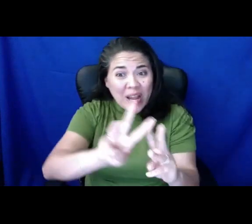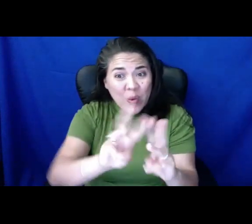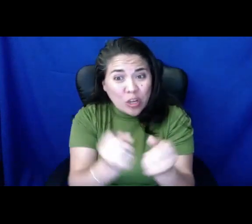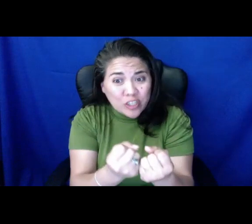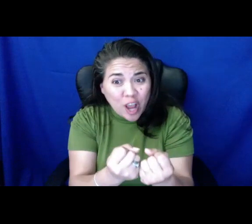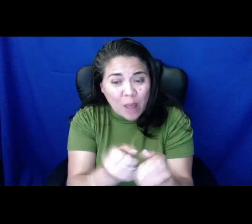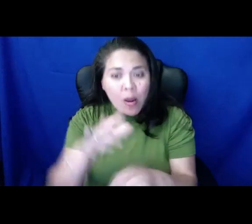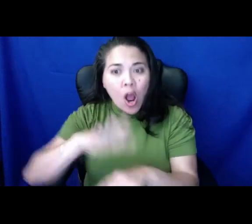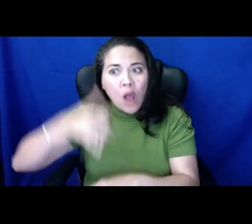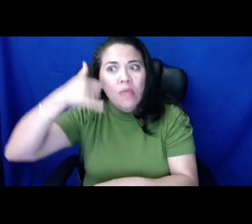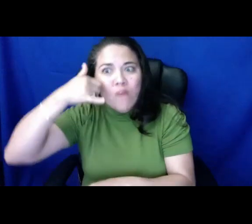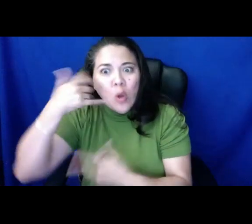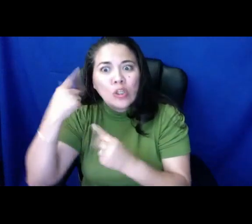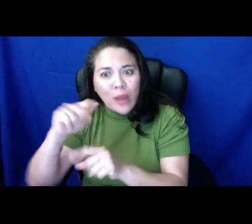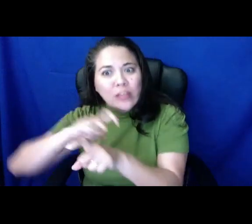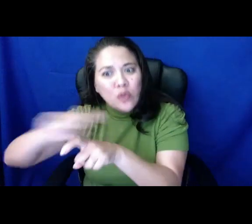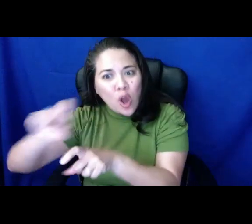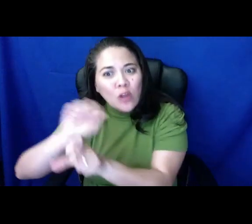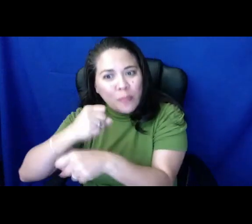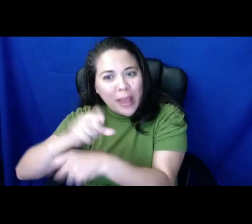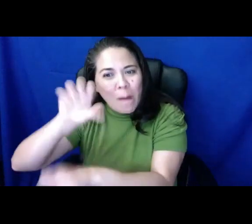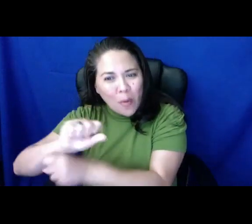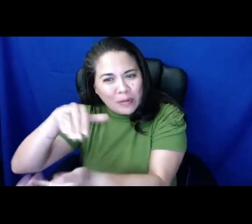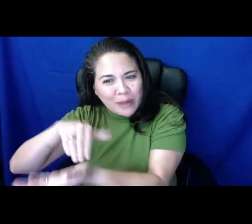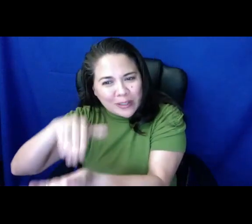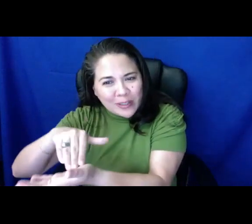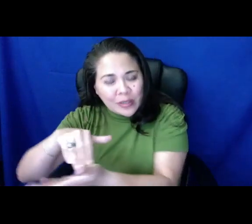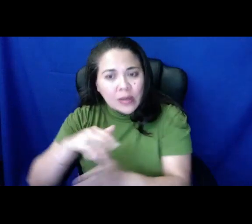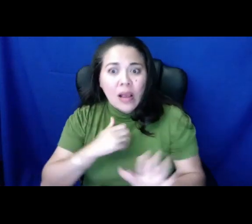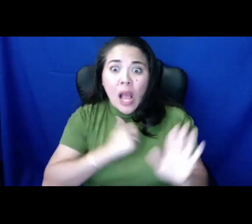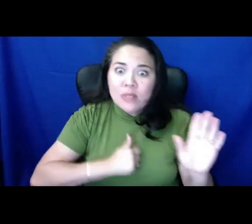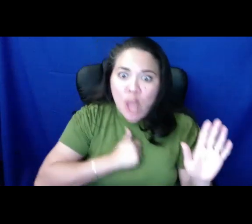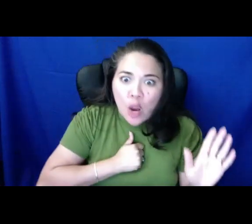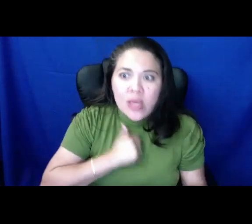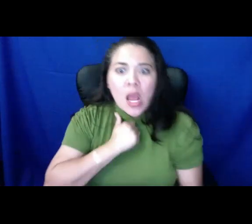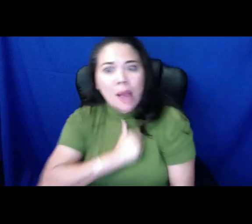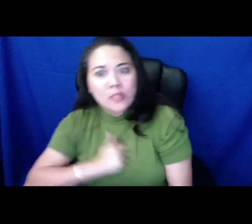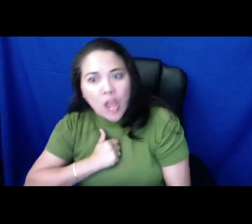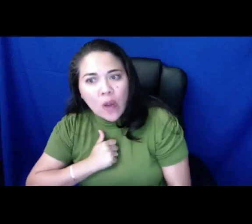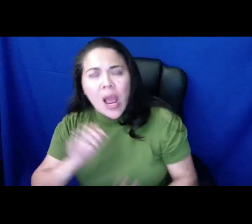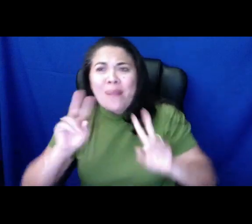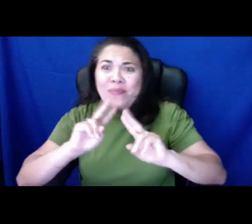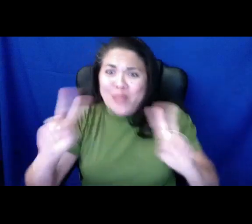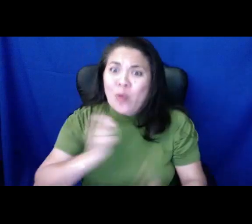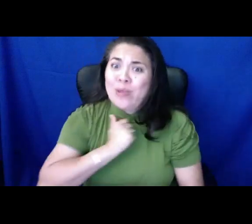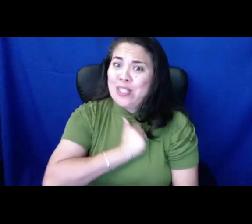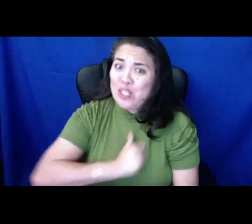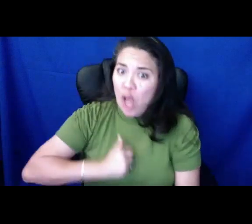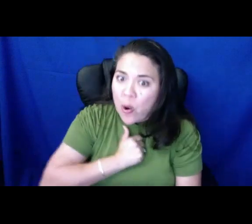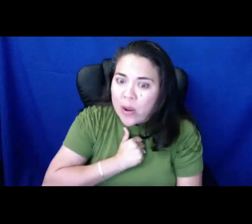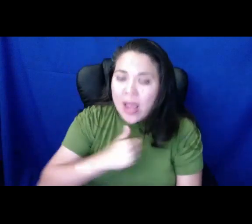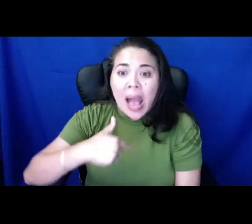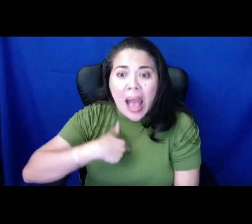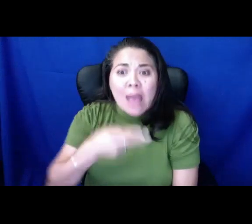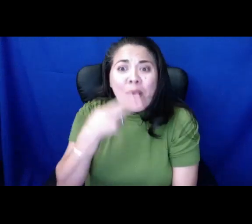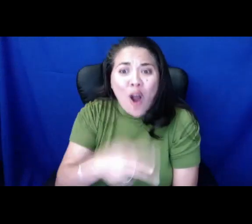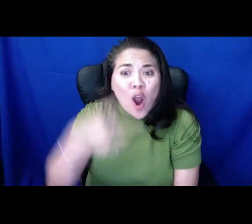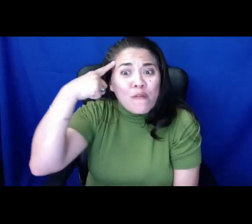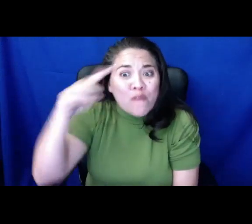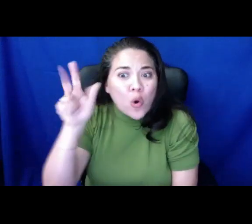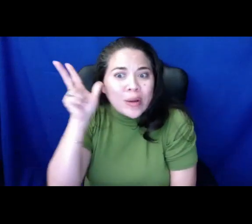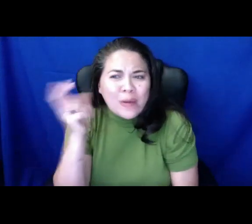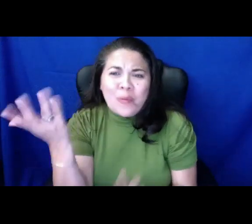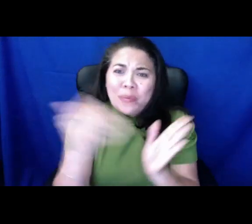Camisha Jones: on the phone to make a doctor's appointment i'm sorry i'm sorry i'm so sorry i'm hard for the hearing repeat repeat.